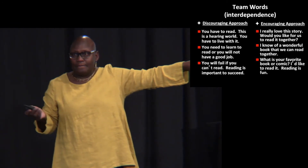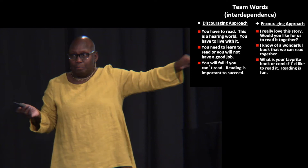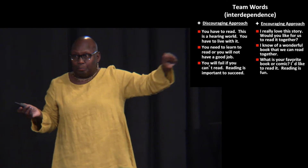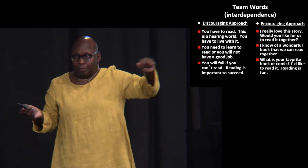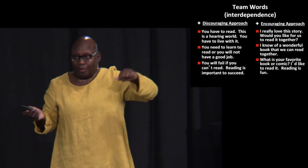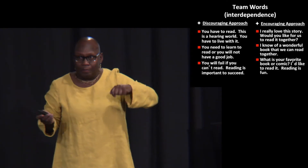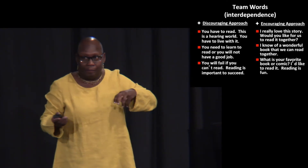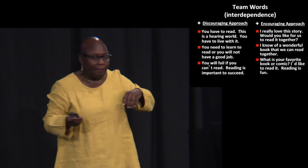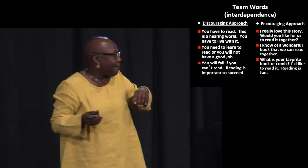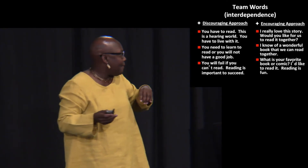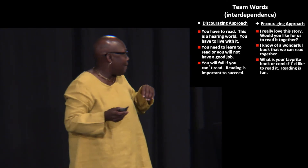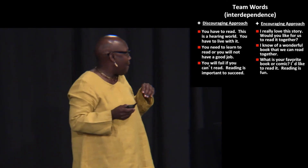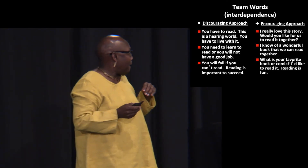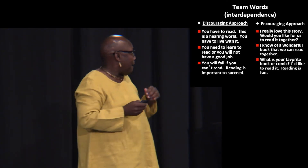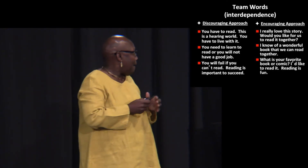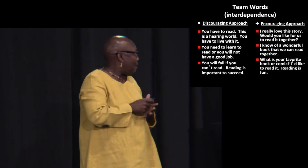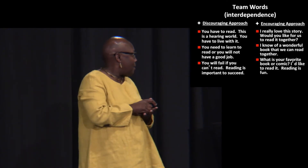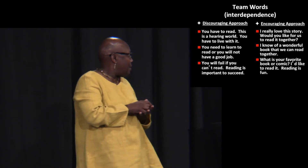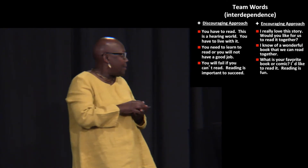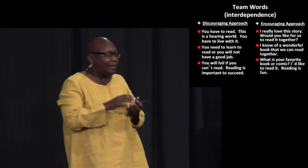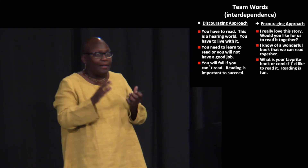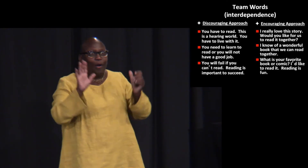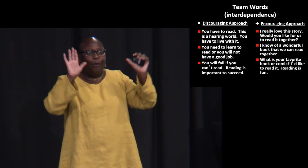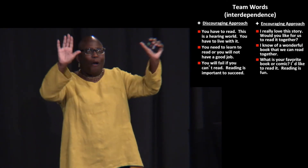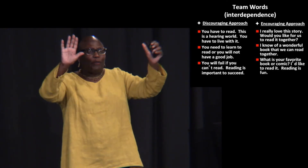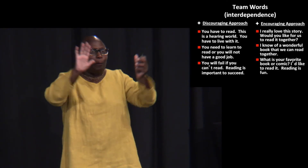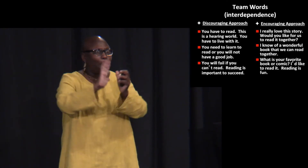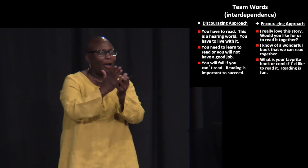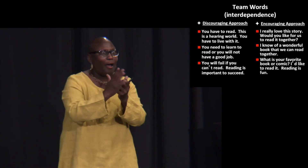eventually grab that book from me so that they could read it and see what all